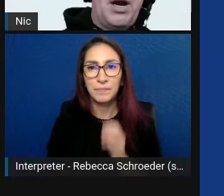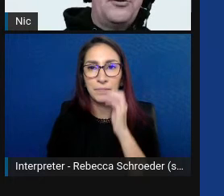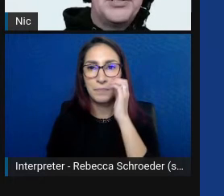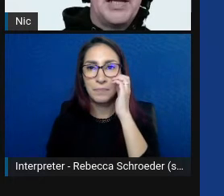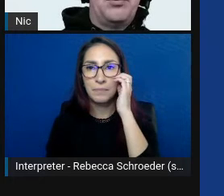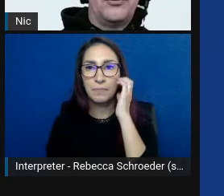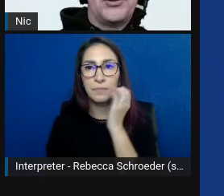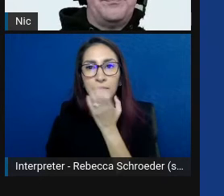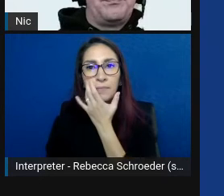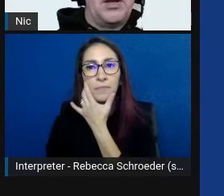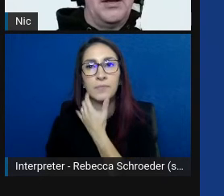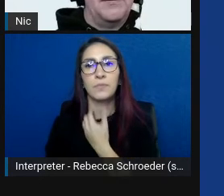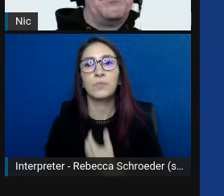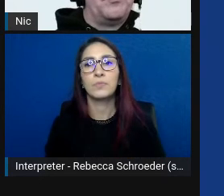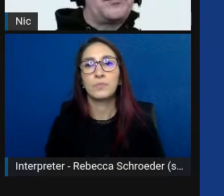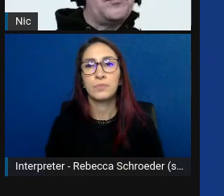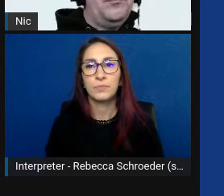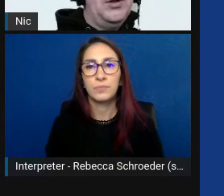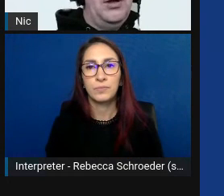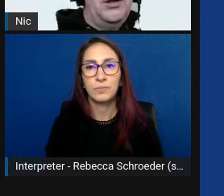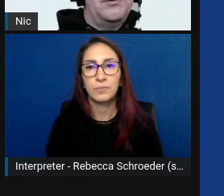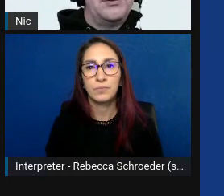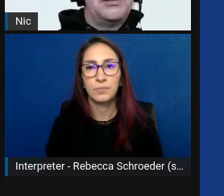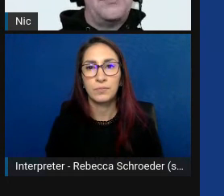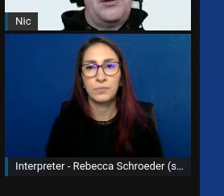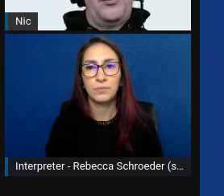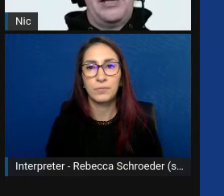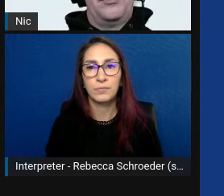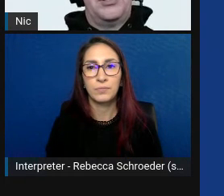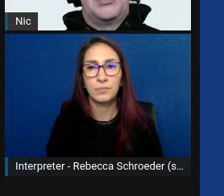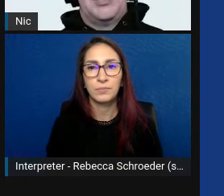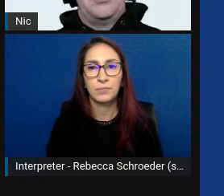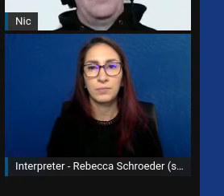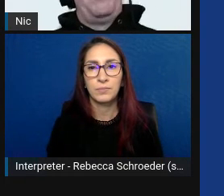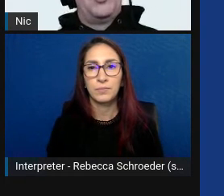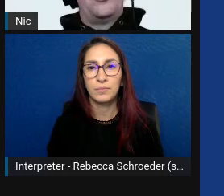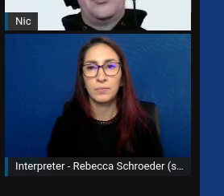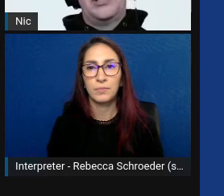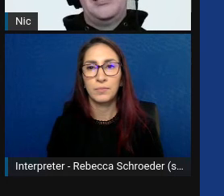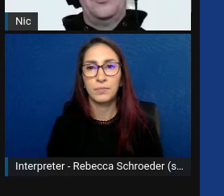Margaret Staples, a developer advocate said during our keynote